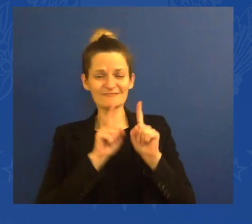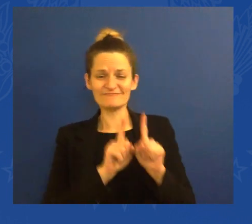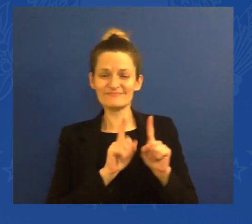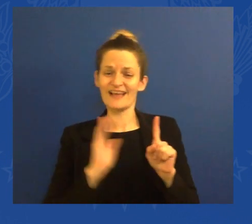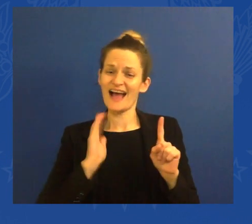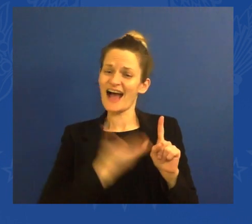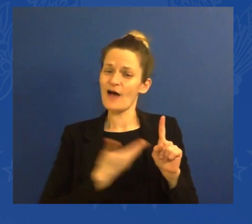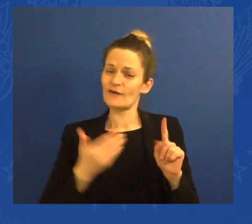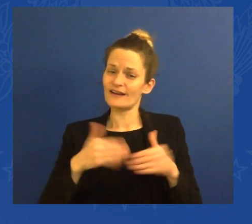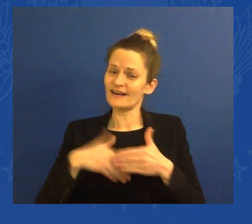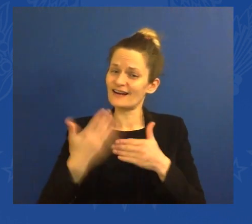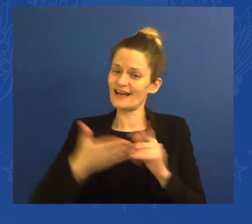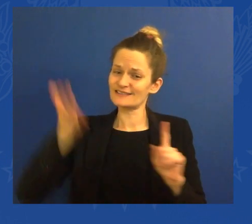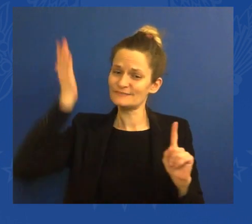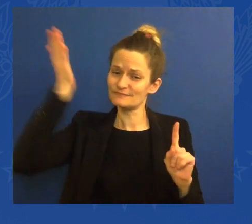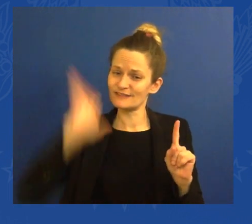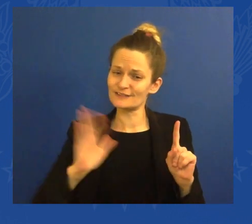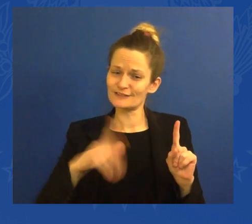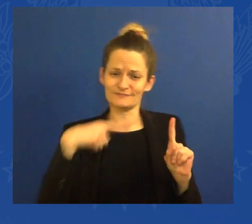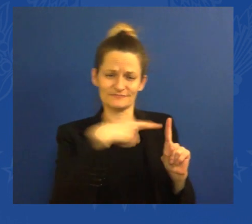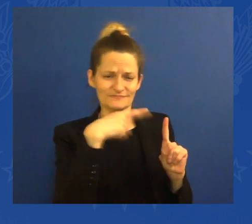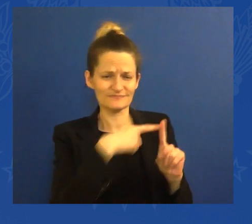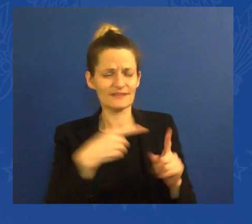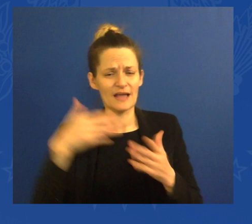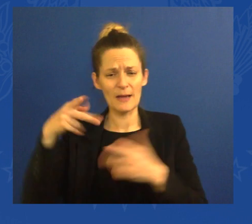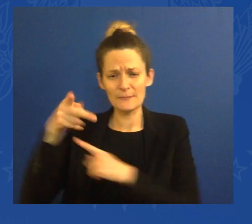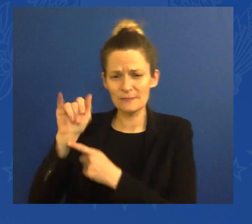a man who knows the meaning of union strong.